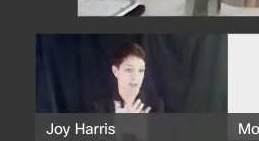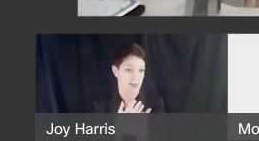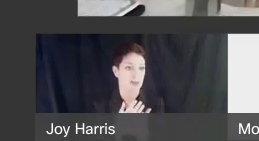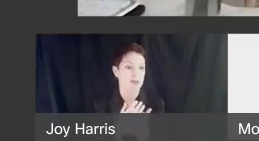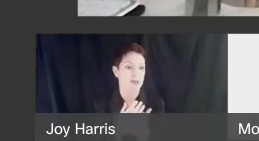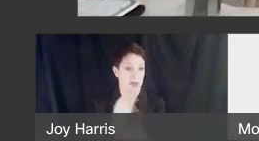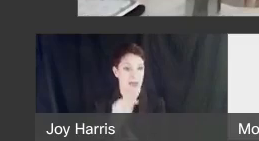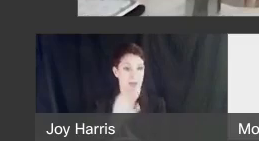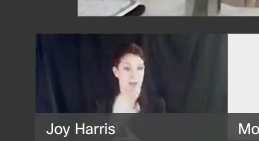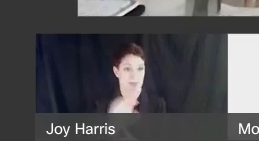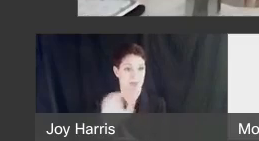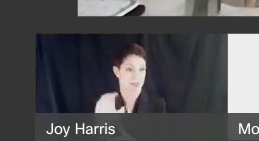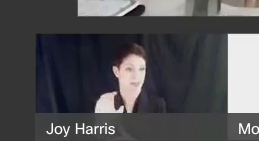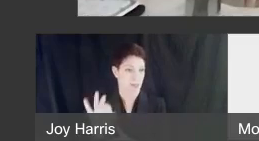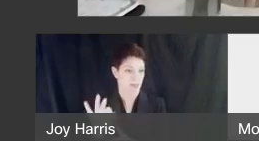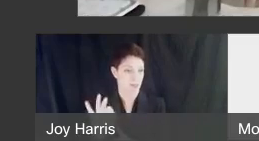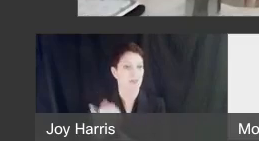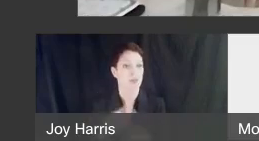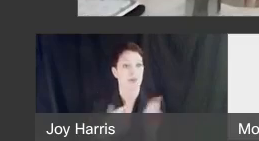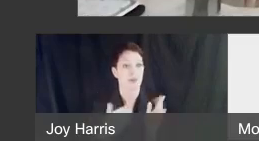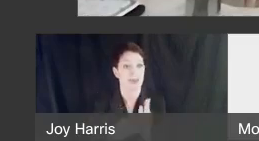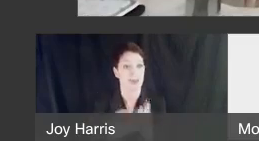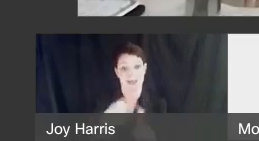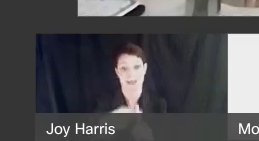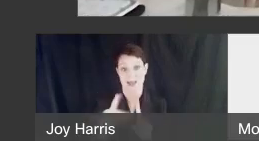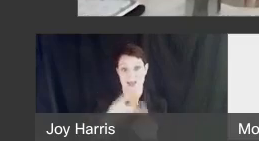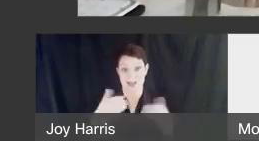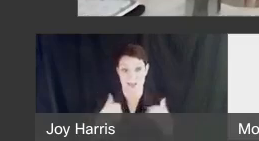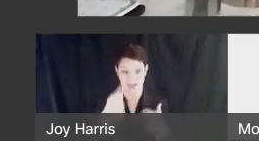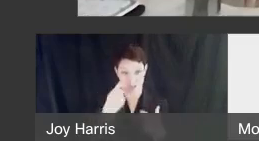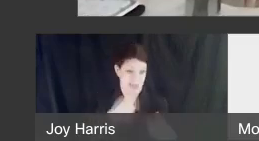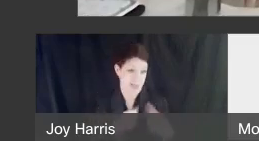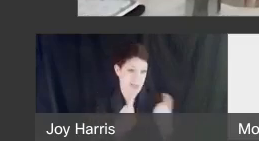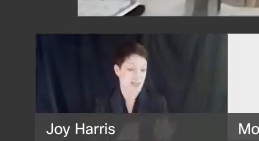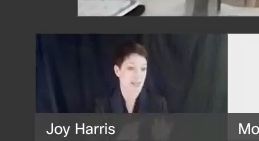Anyone who has tested positive in the last couple of weeks is stable and isolation or